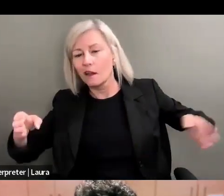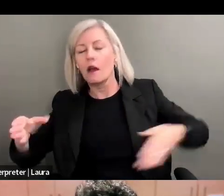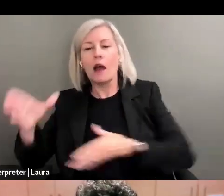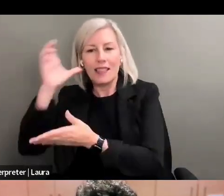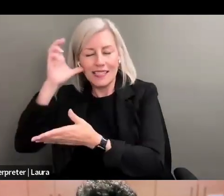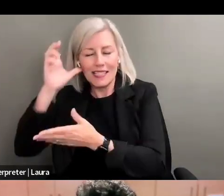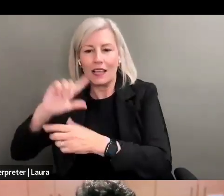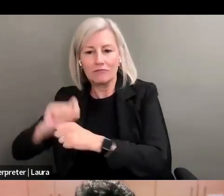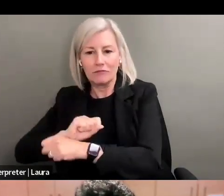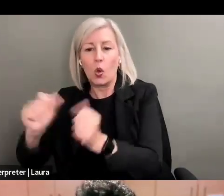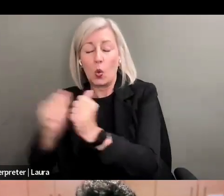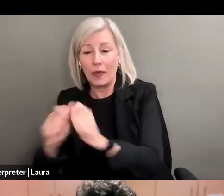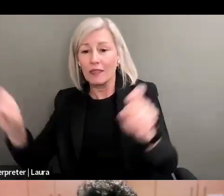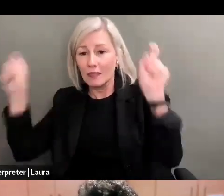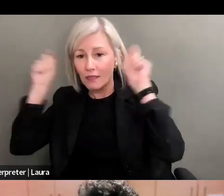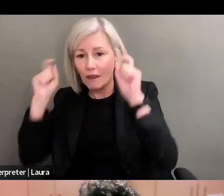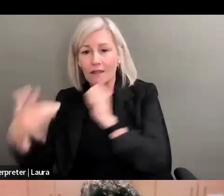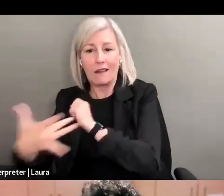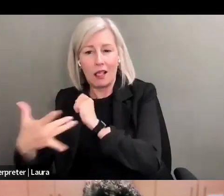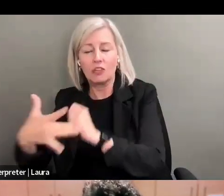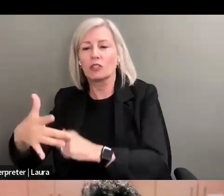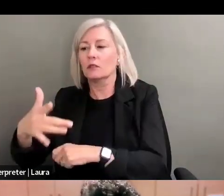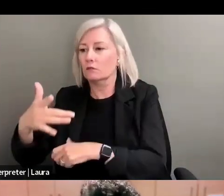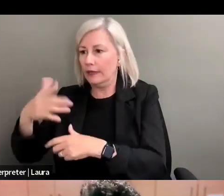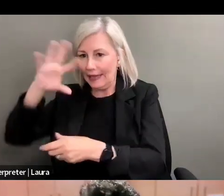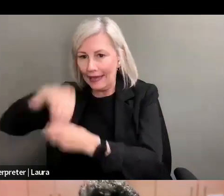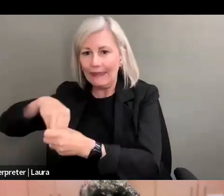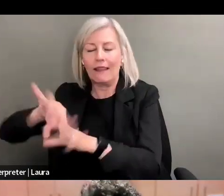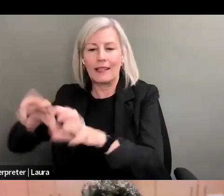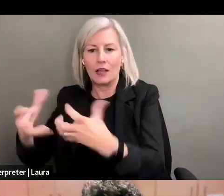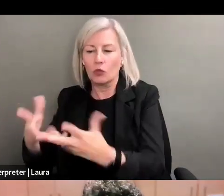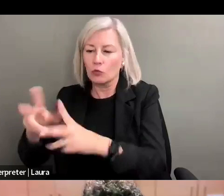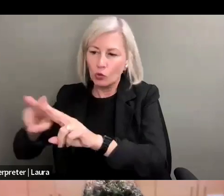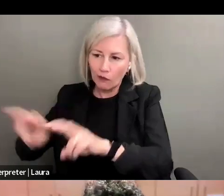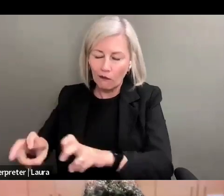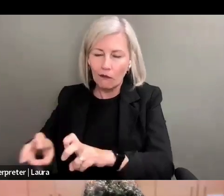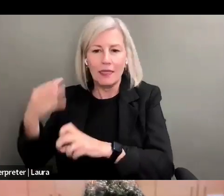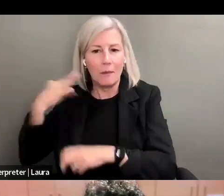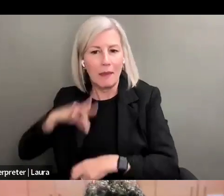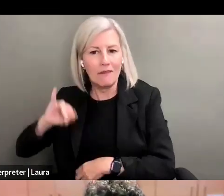technology on in the classroom to help assess benefit with the devices.